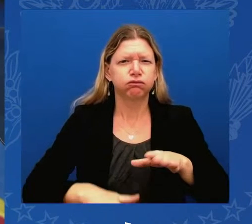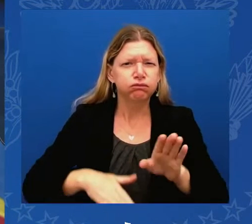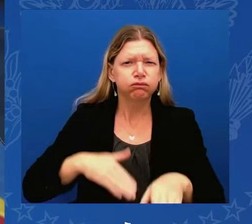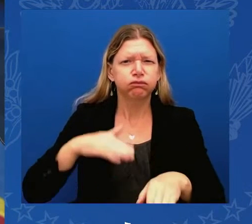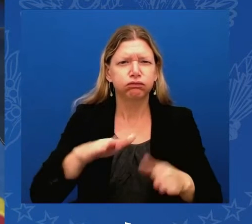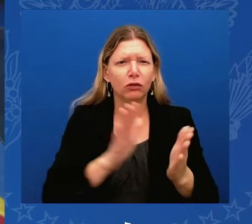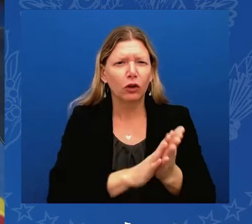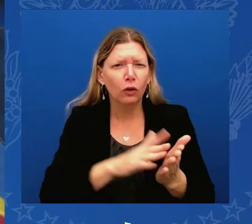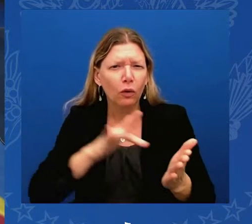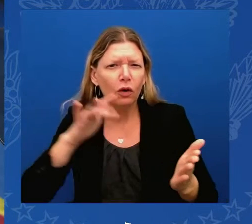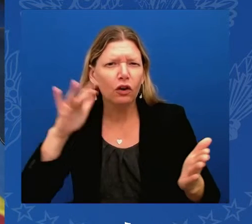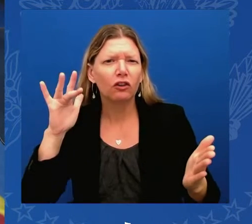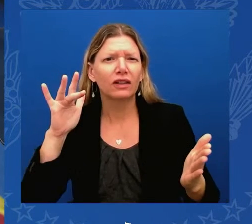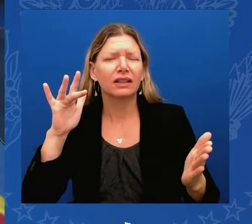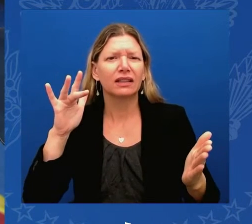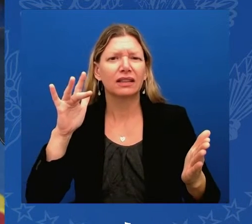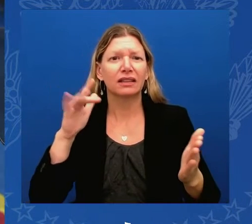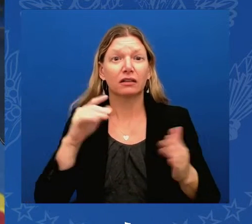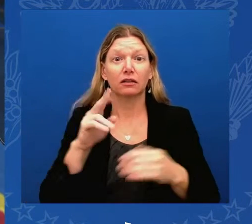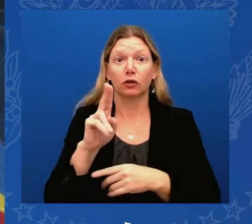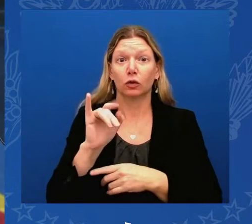And so, this righteous man, Richard Coulter,